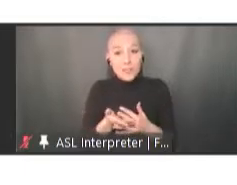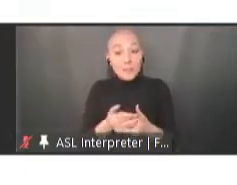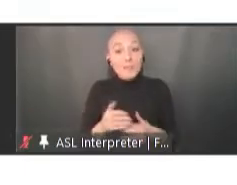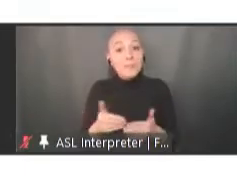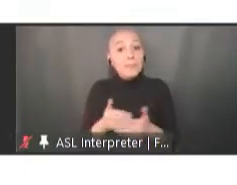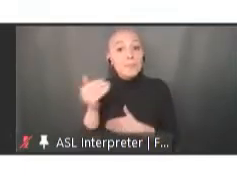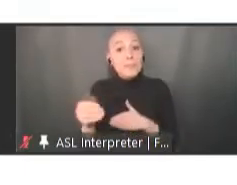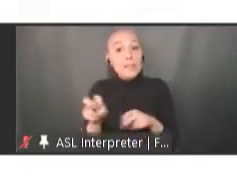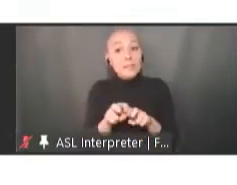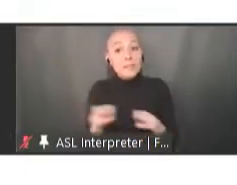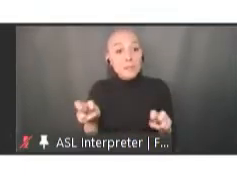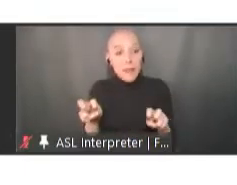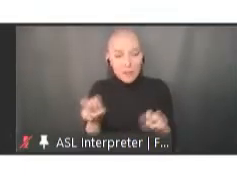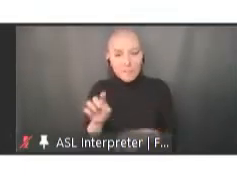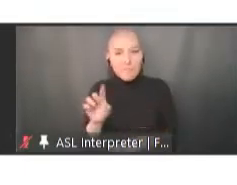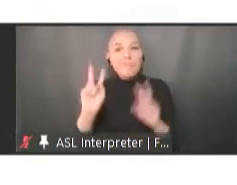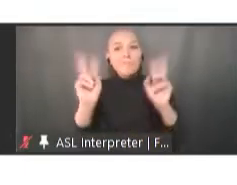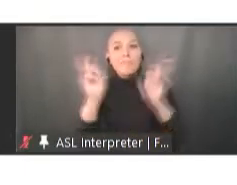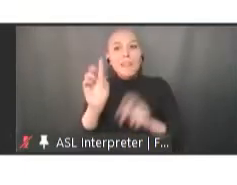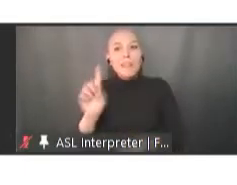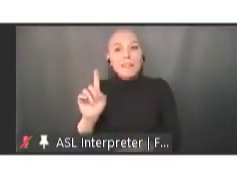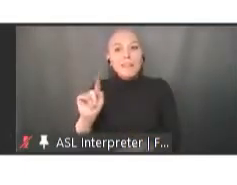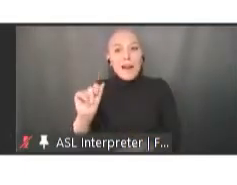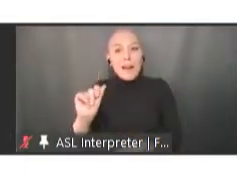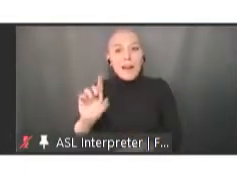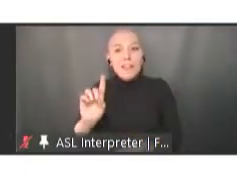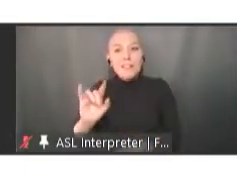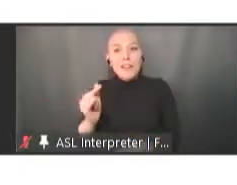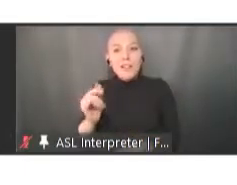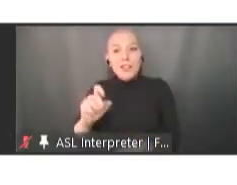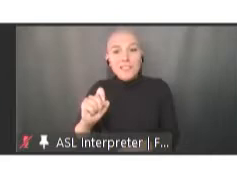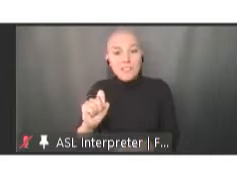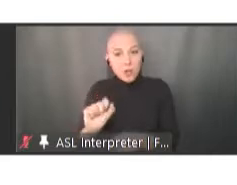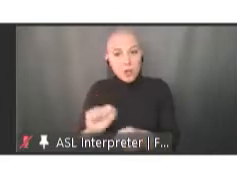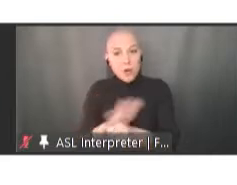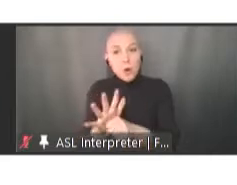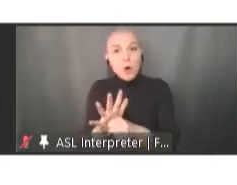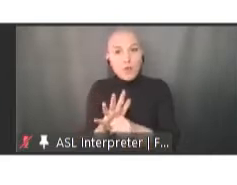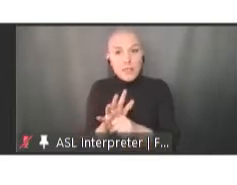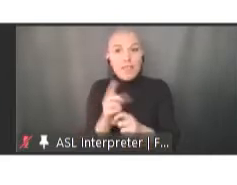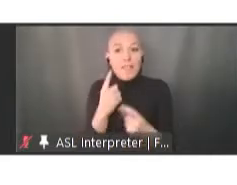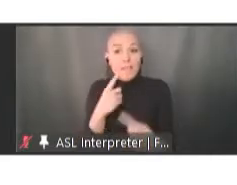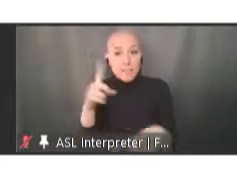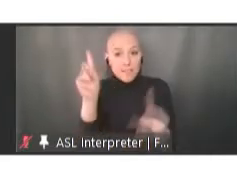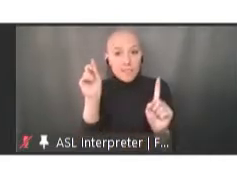data digest COVID-19 vaccine effectiveness. In this session, we'll hear from Commander Heather